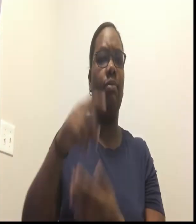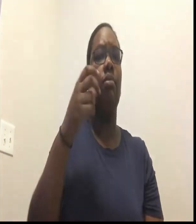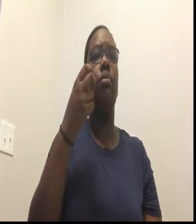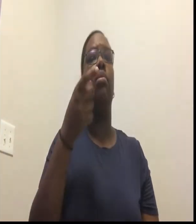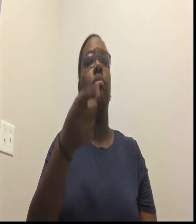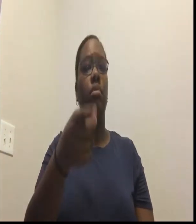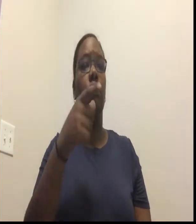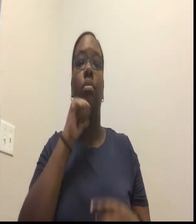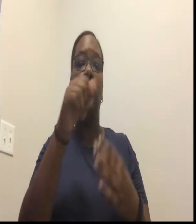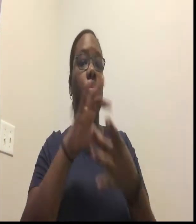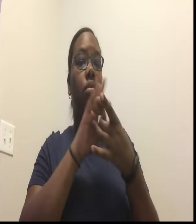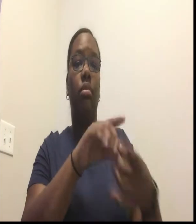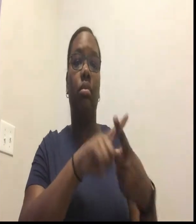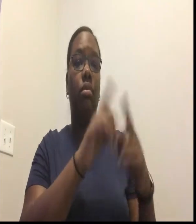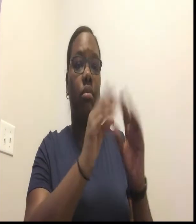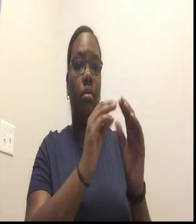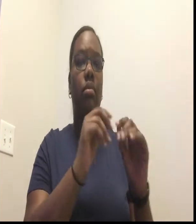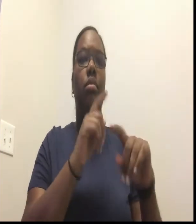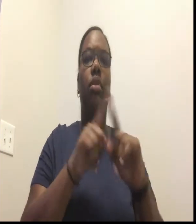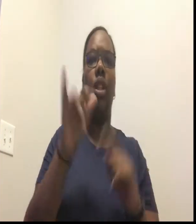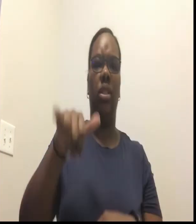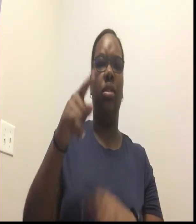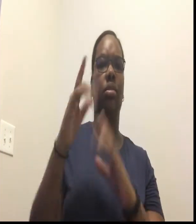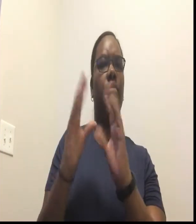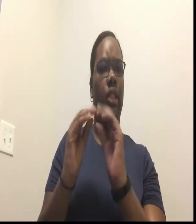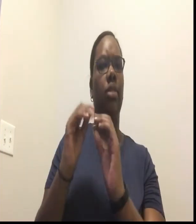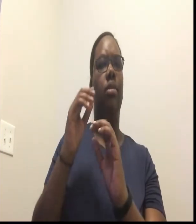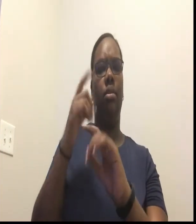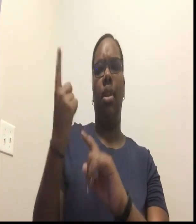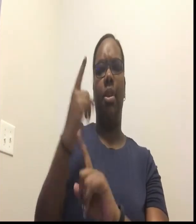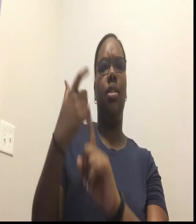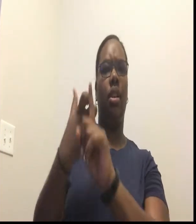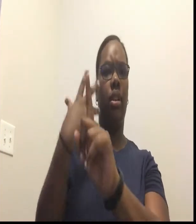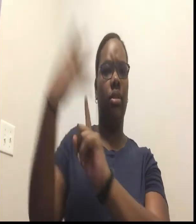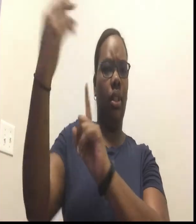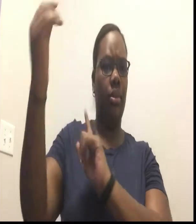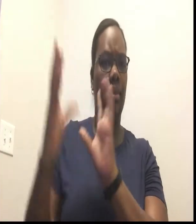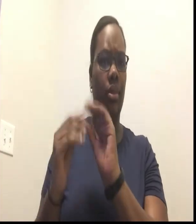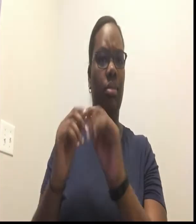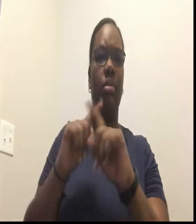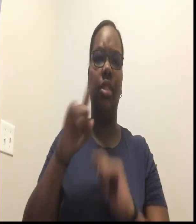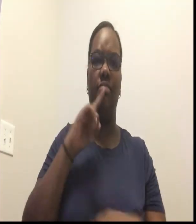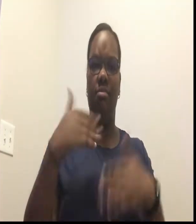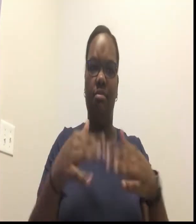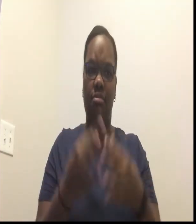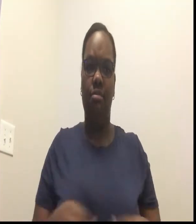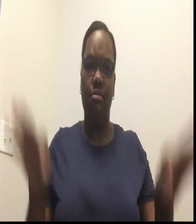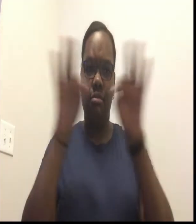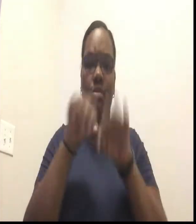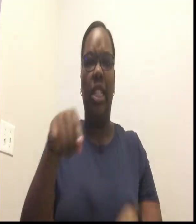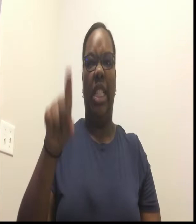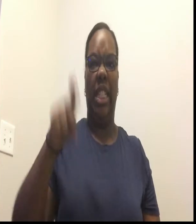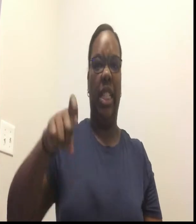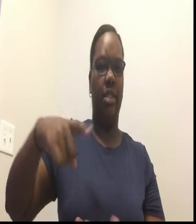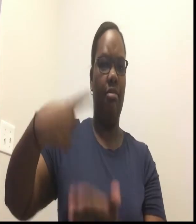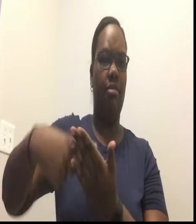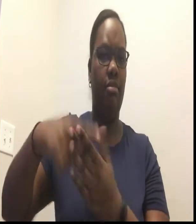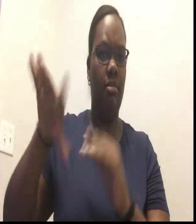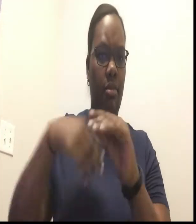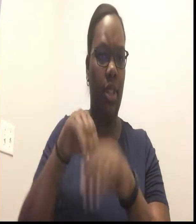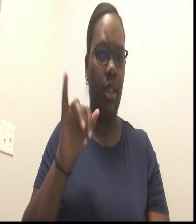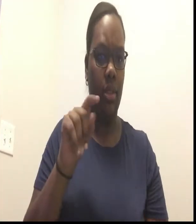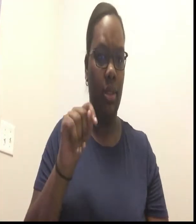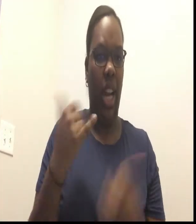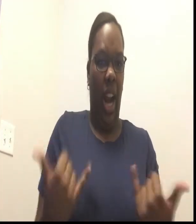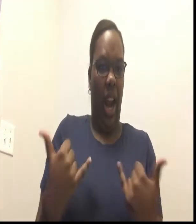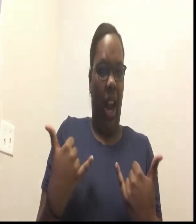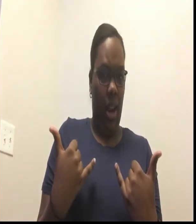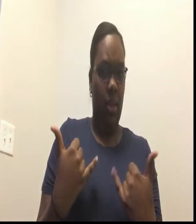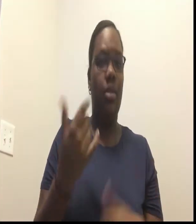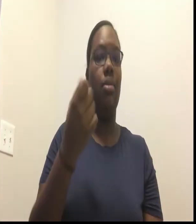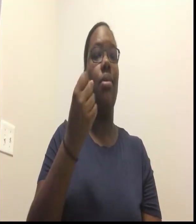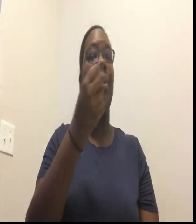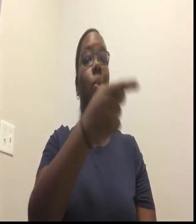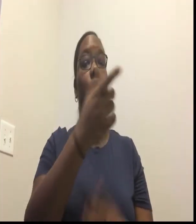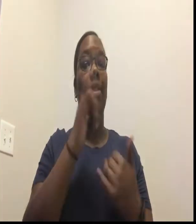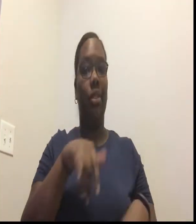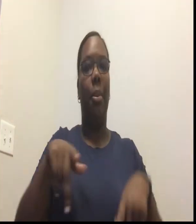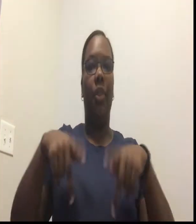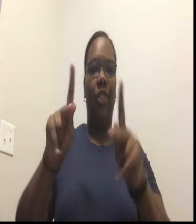or a topic or to table a topic - discuss it later. An incidental motion is used